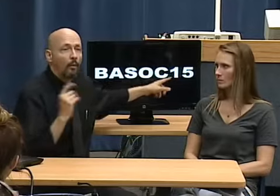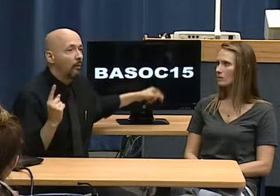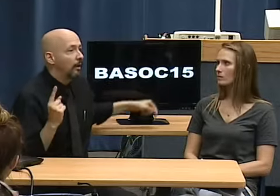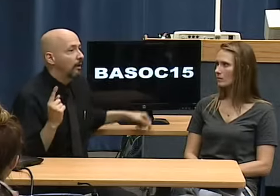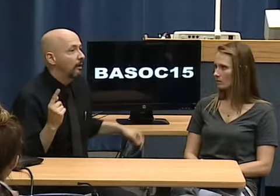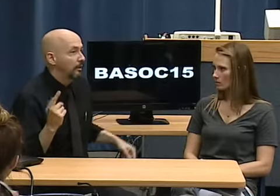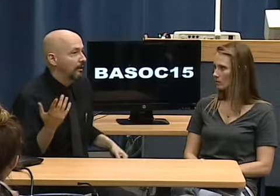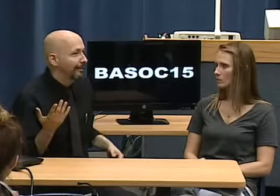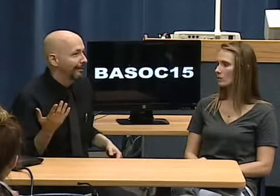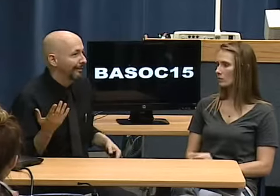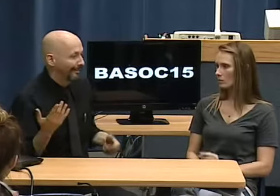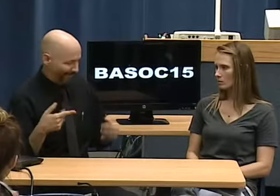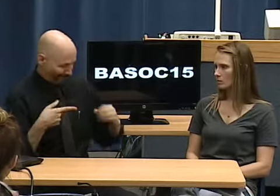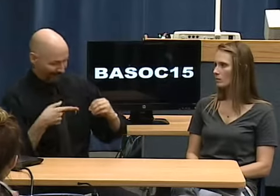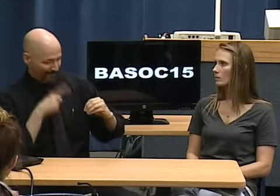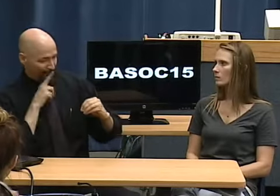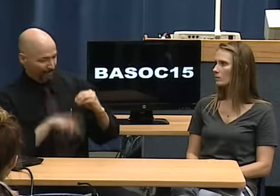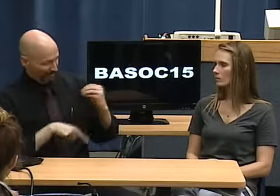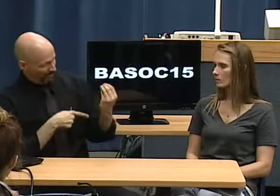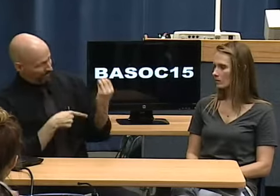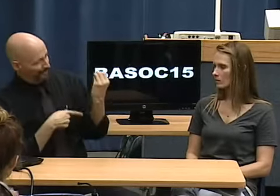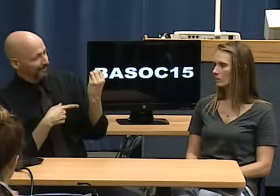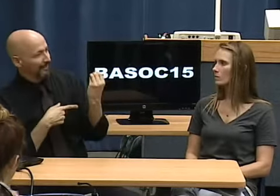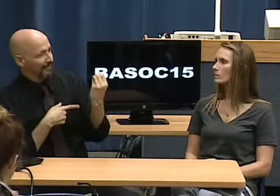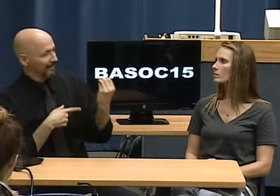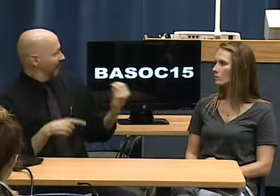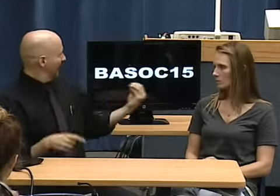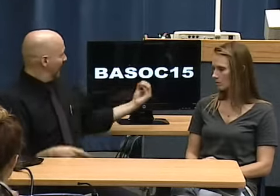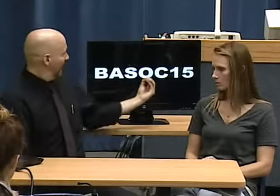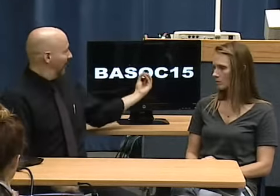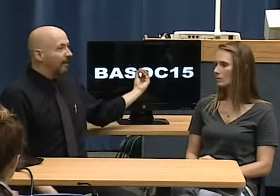"O" and "1." The old sign has the O-handshape